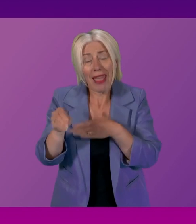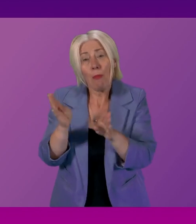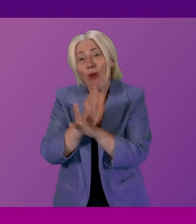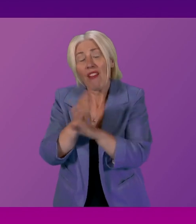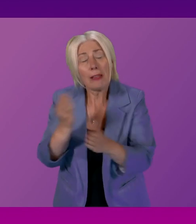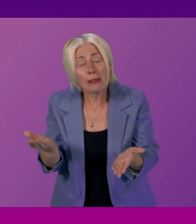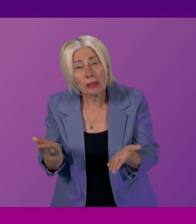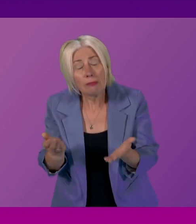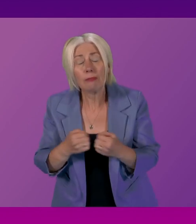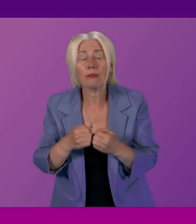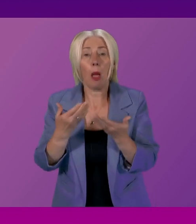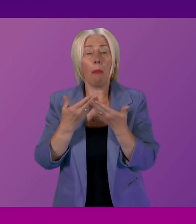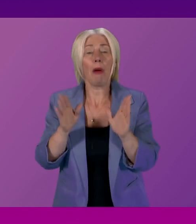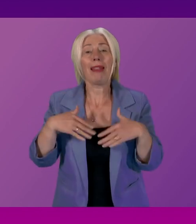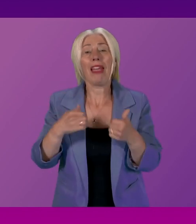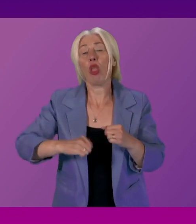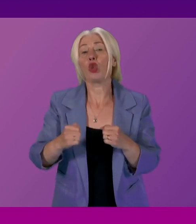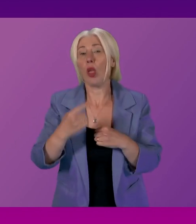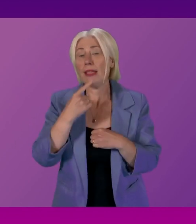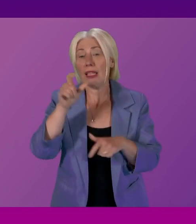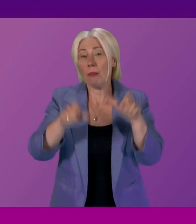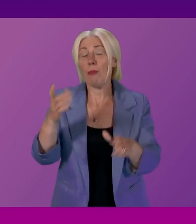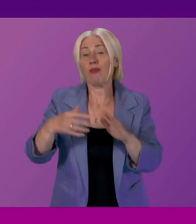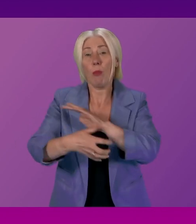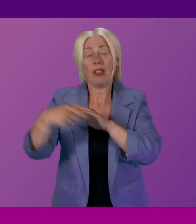Public Health Scotland statistics show that people from the most deprived areas of Scotland